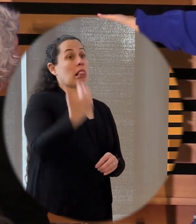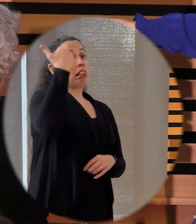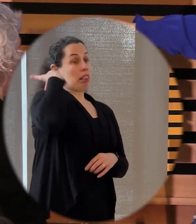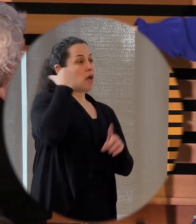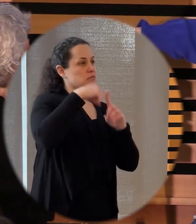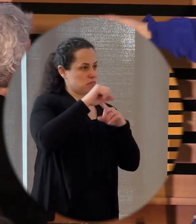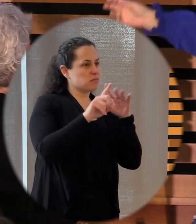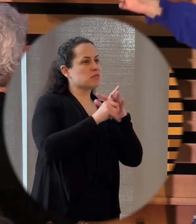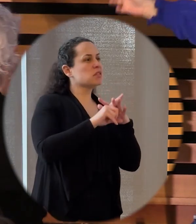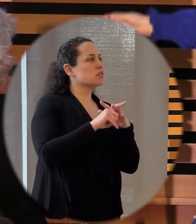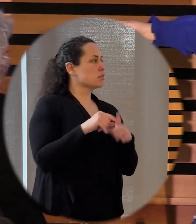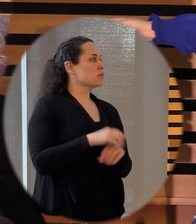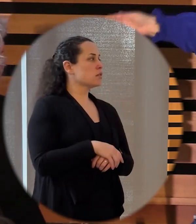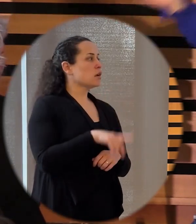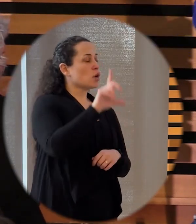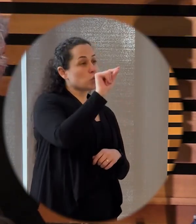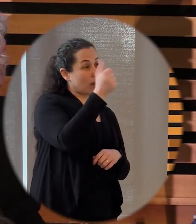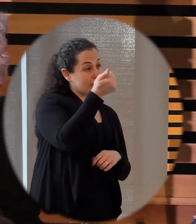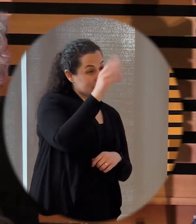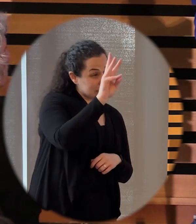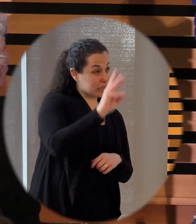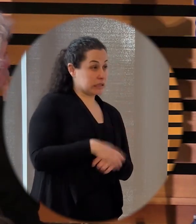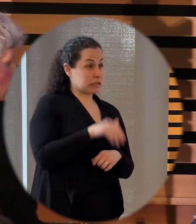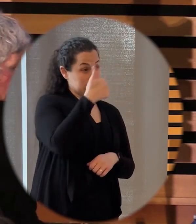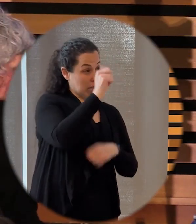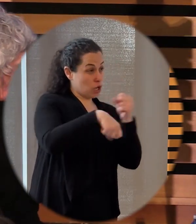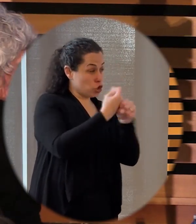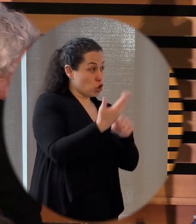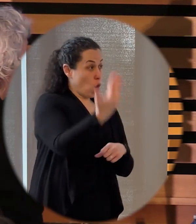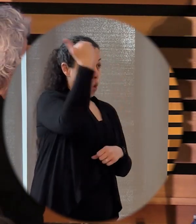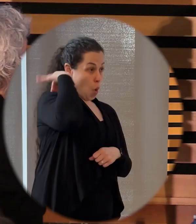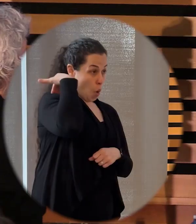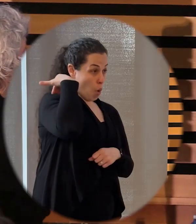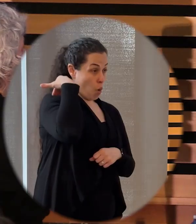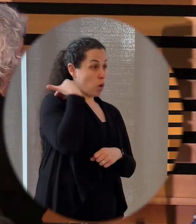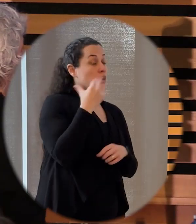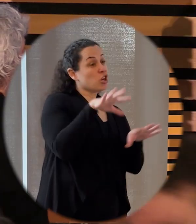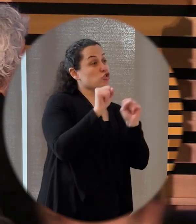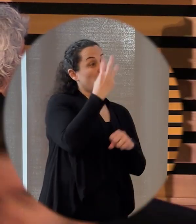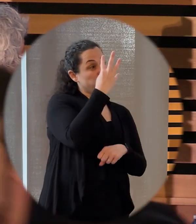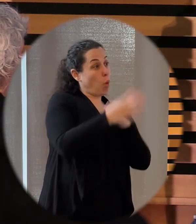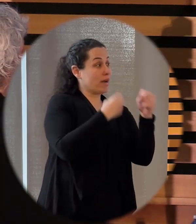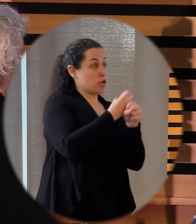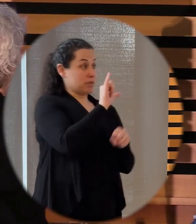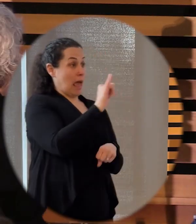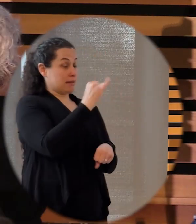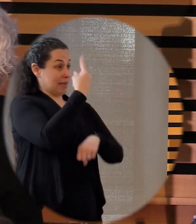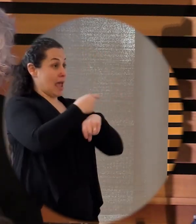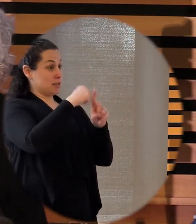case happened in 2016, 10 years ago, it took four years from the date of the incident for